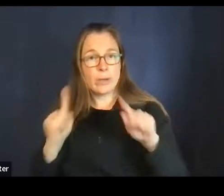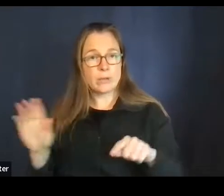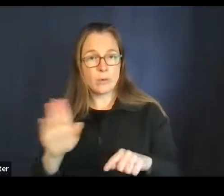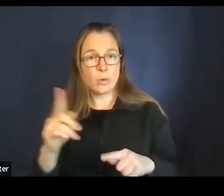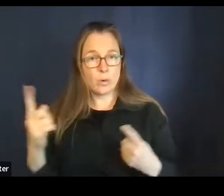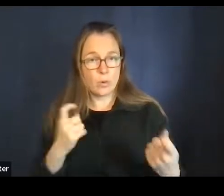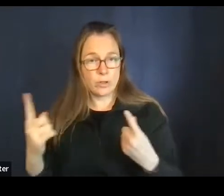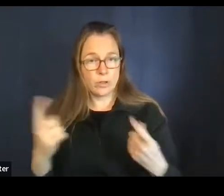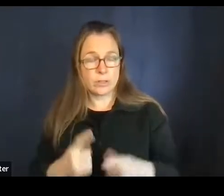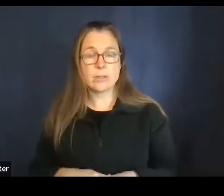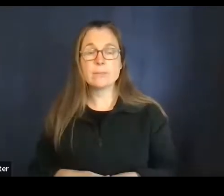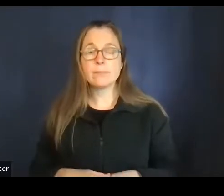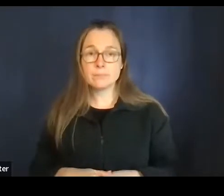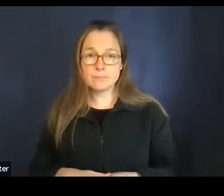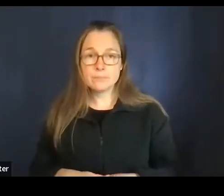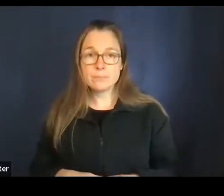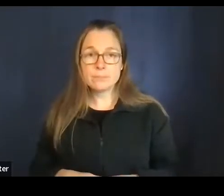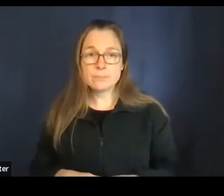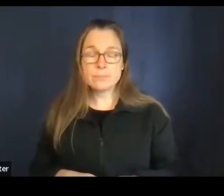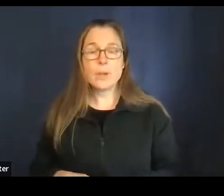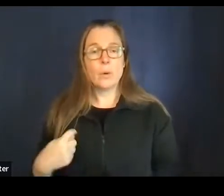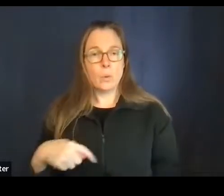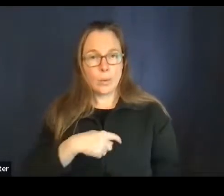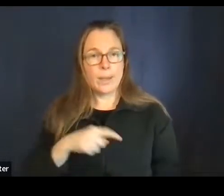To be successful, we need the community to stay involved.